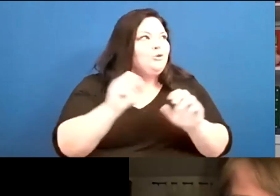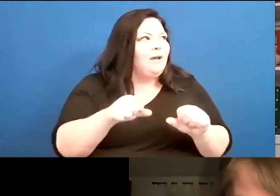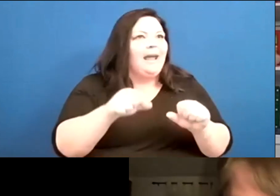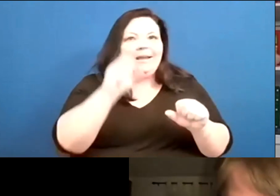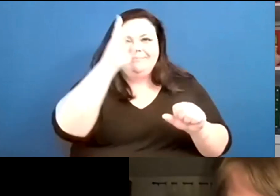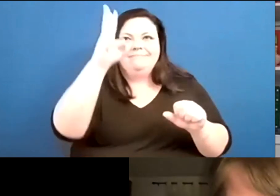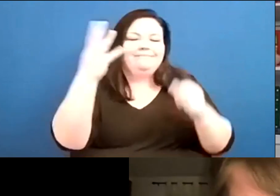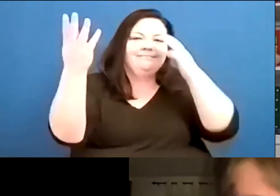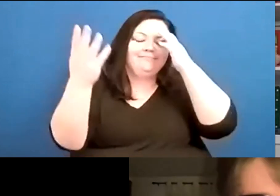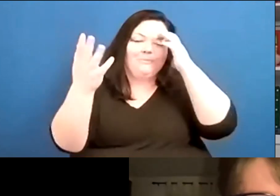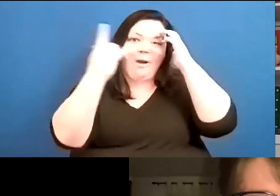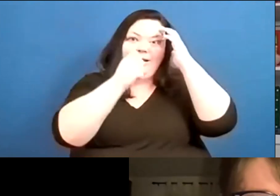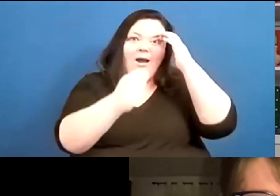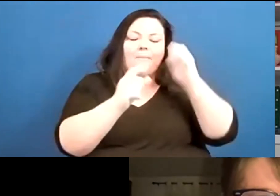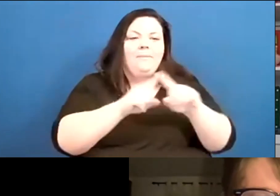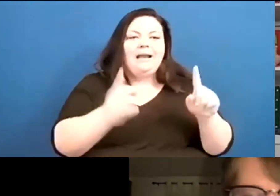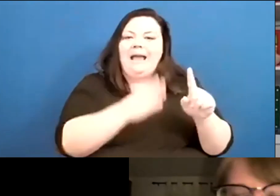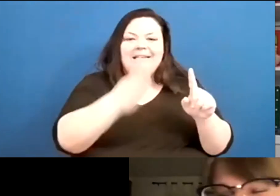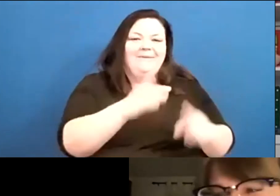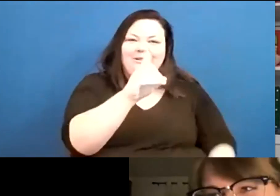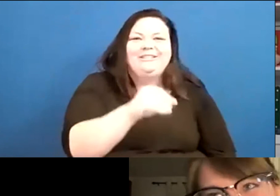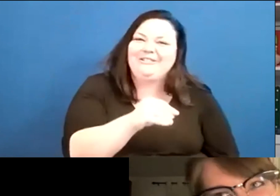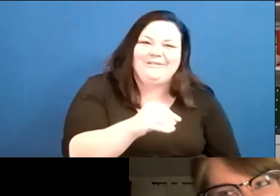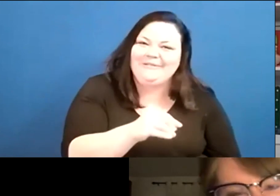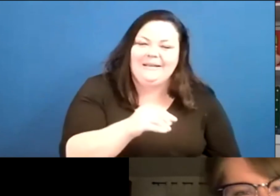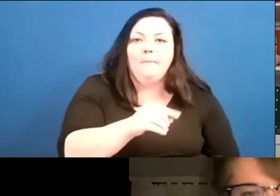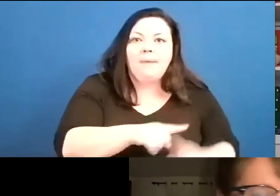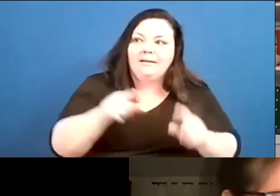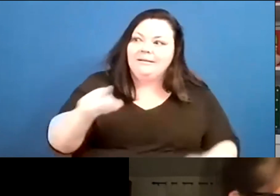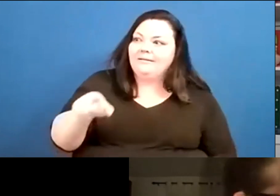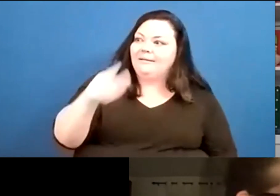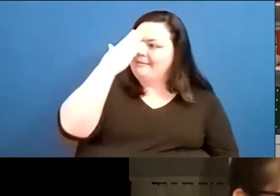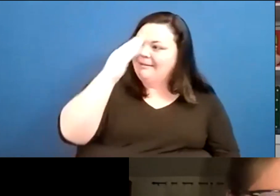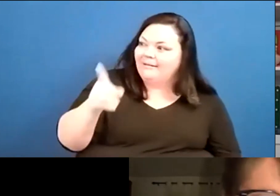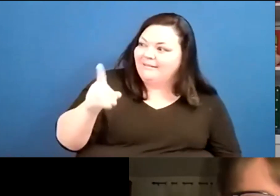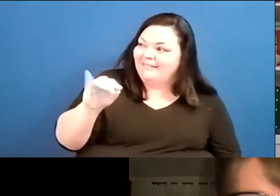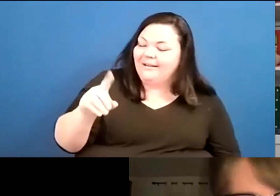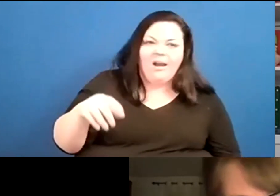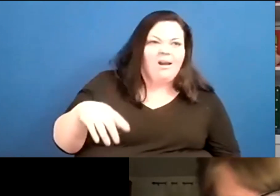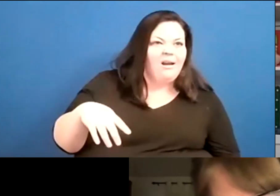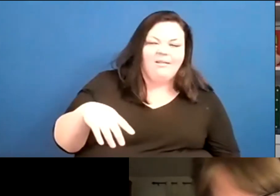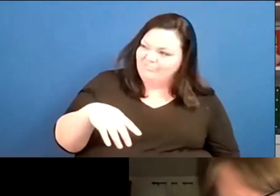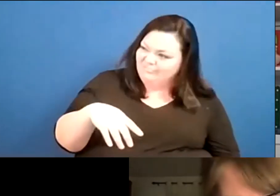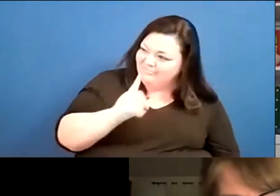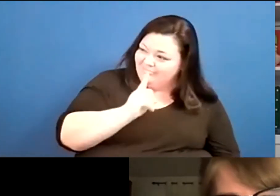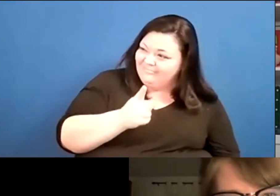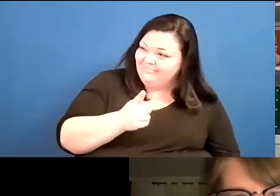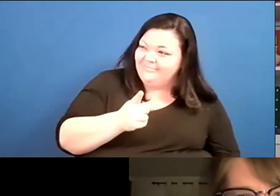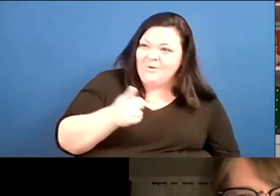at the same time like I never knew like that he did, you know, I'm just like ooh what you saying? what's not true?